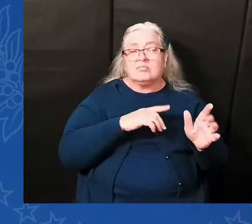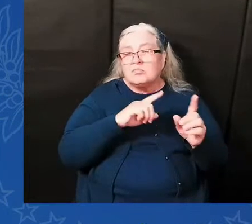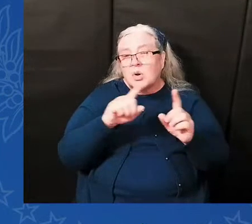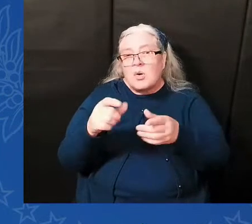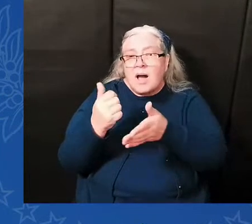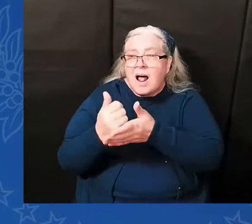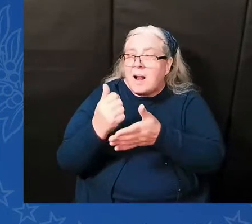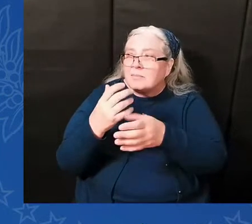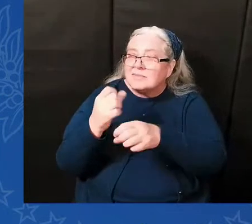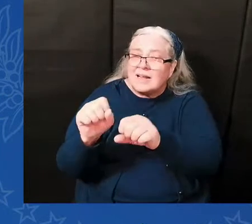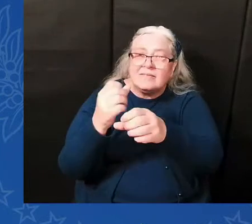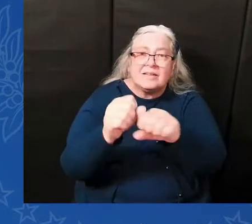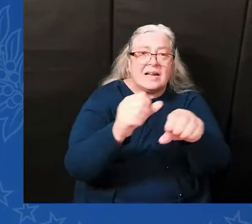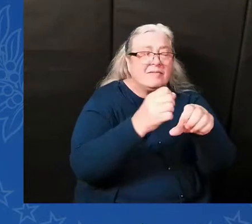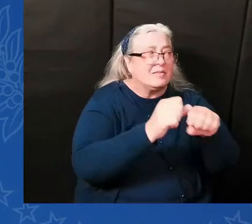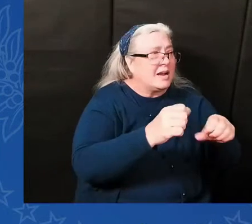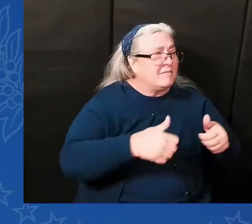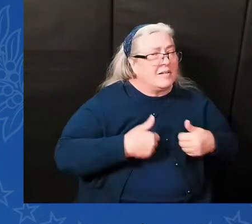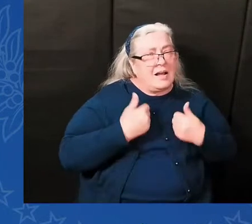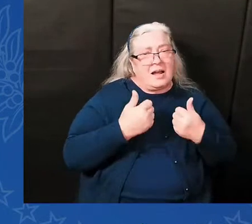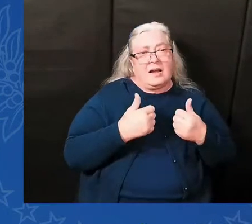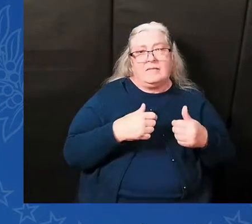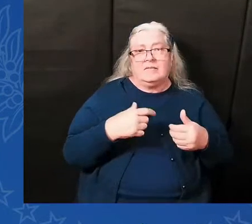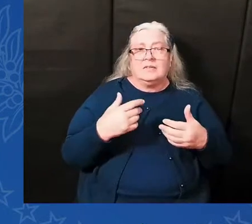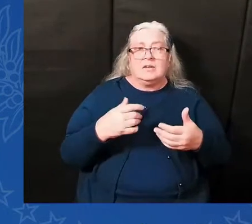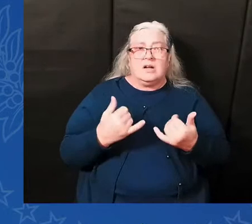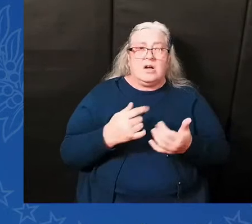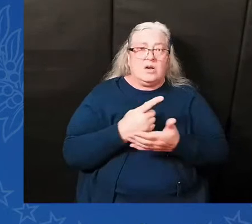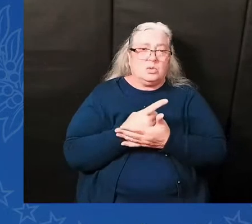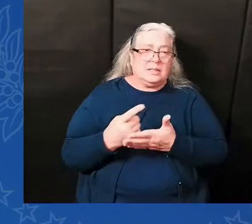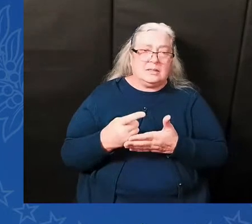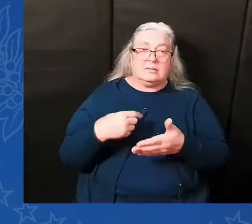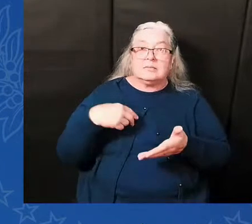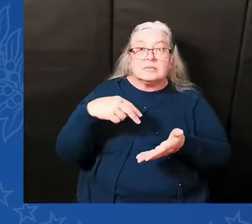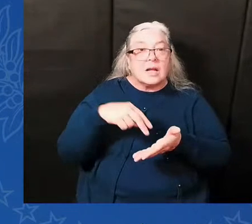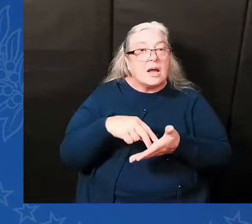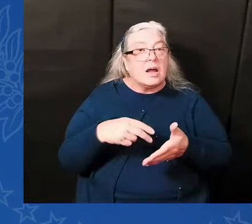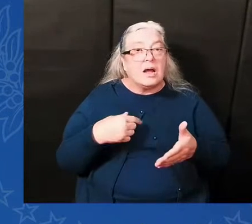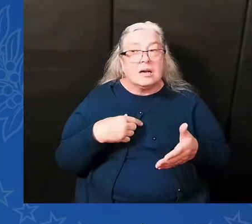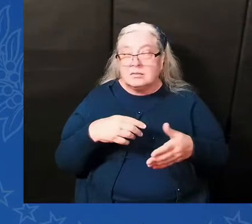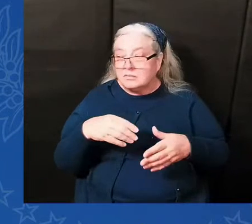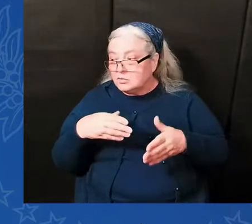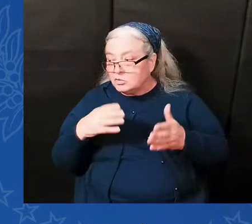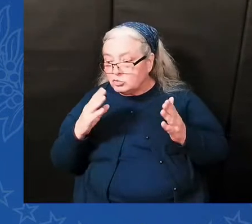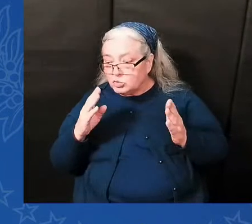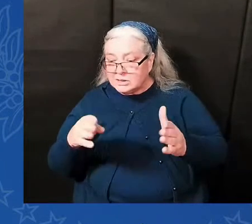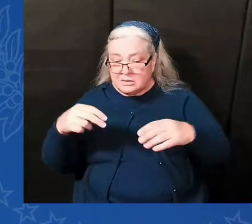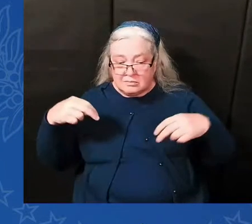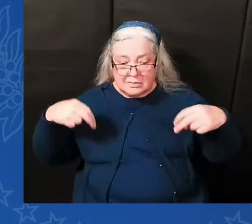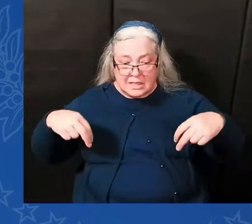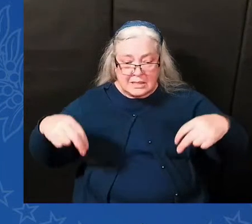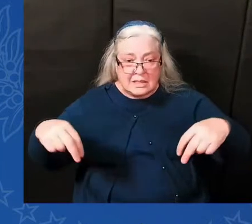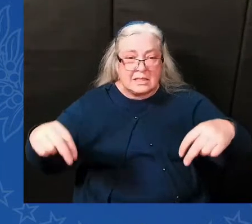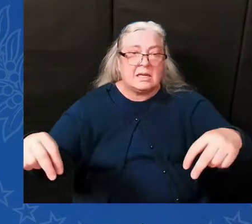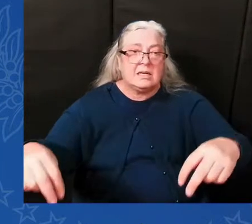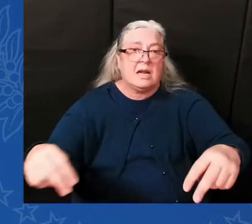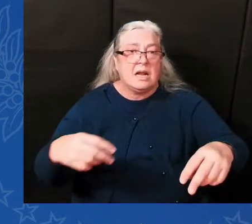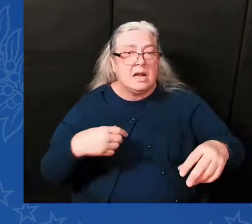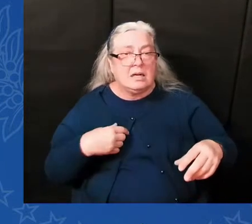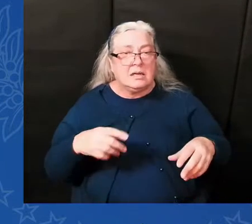standing on a corner with a boot, collecting money to help someone rebuild the home they just lost. You're the very best. You really are.